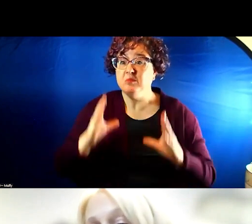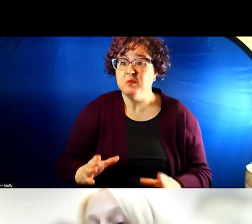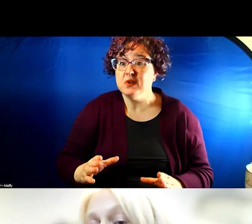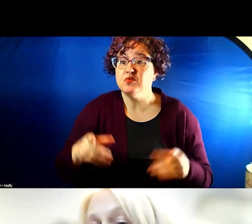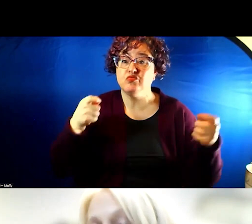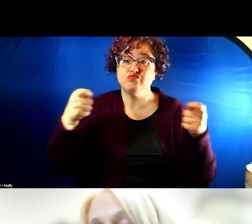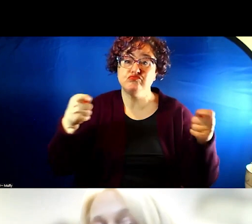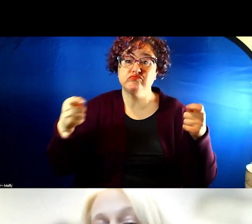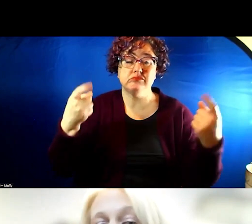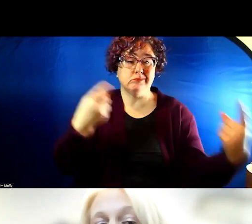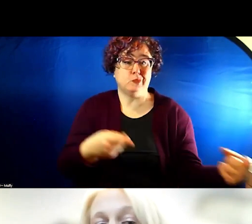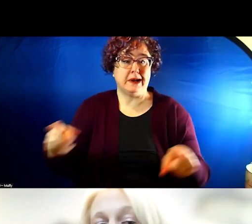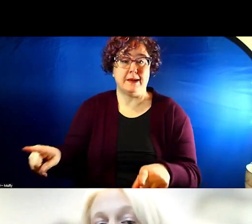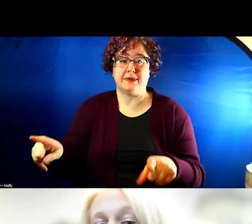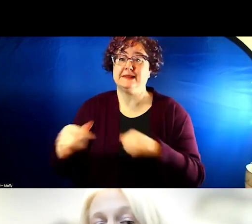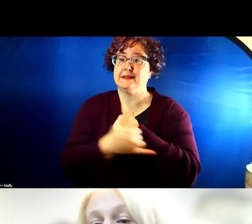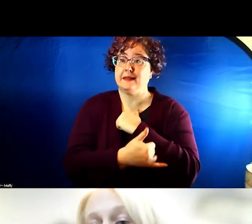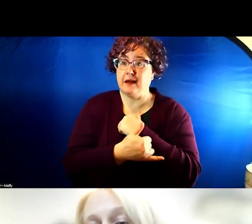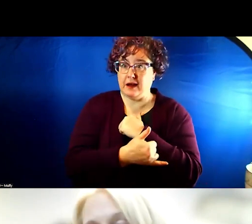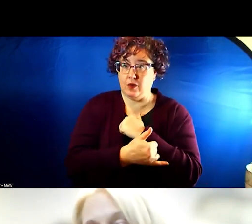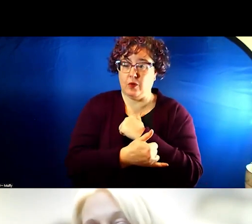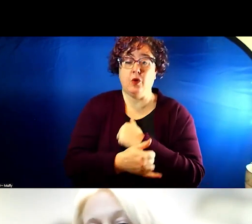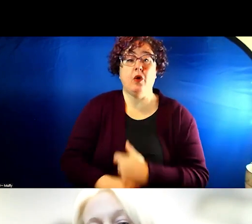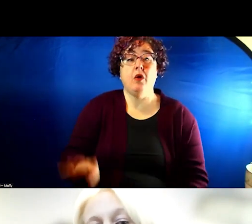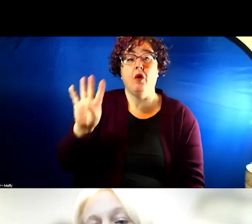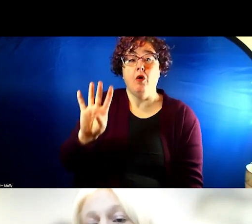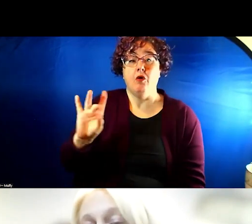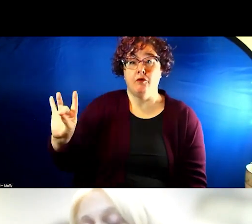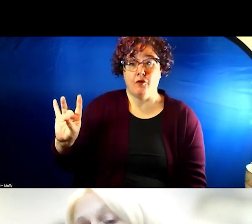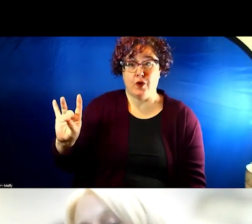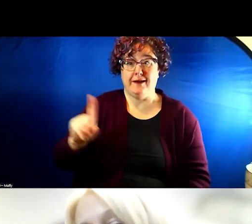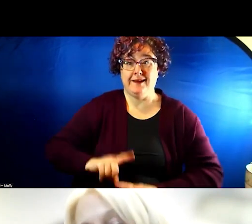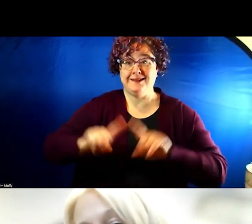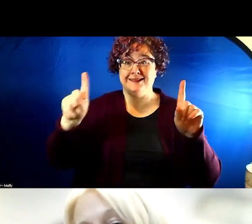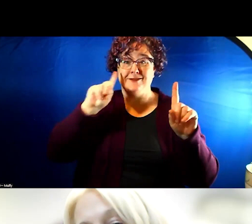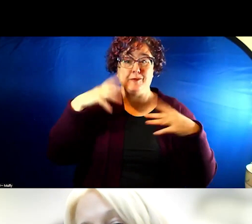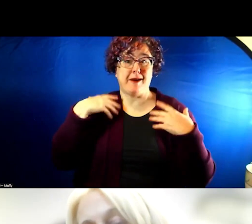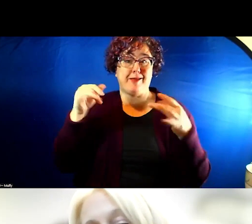HAPPENS IN THAT COUNTY. WE HAVE 48 DIFFERENT MENTAL HEALTH SYSTEMS, IN THE SENSE, THAT